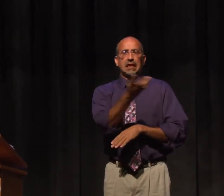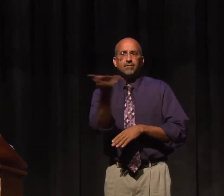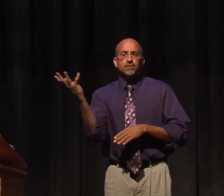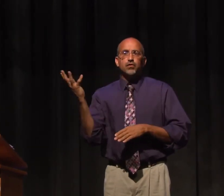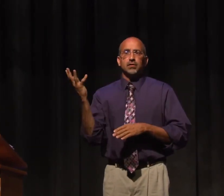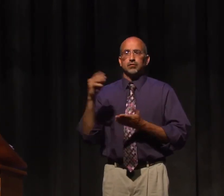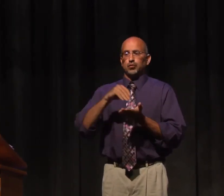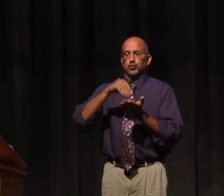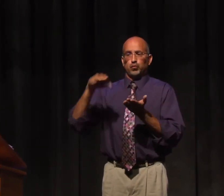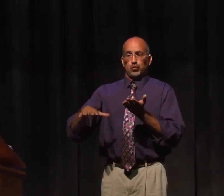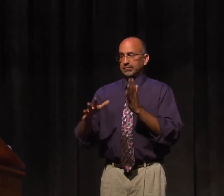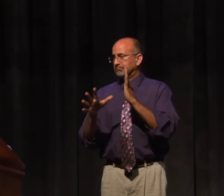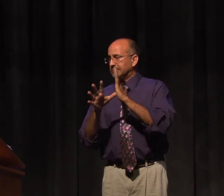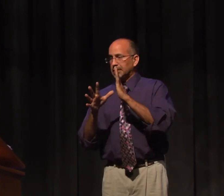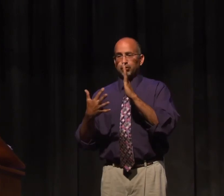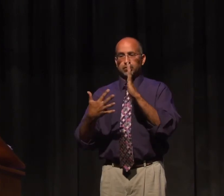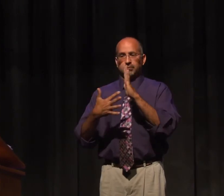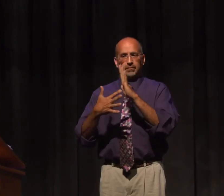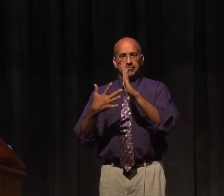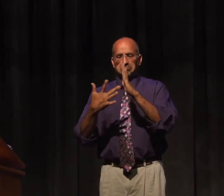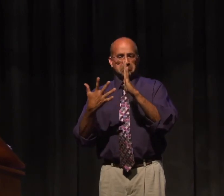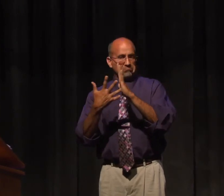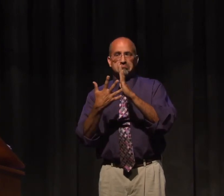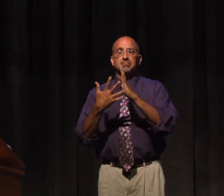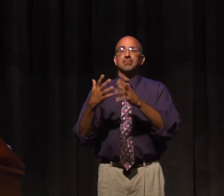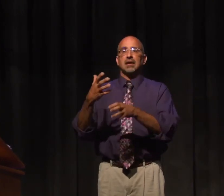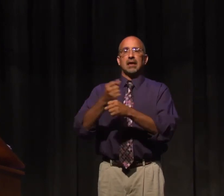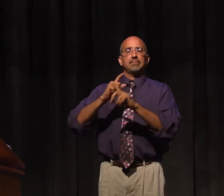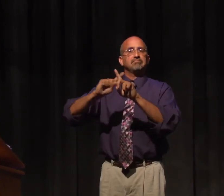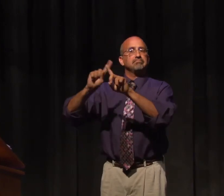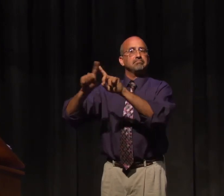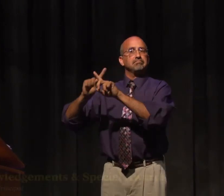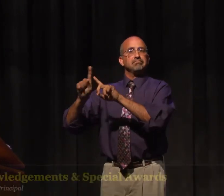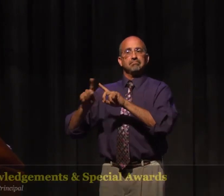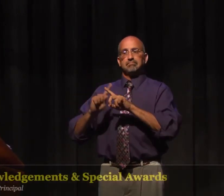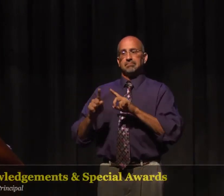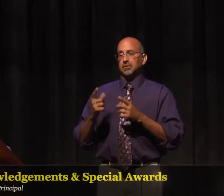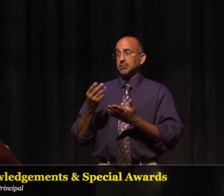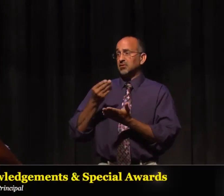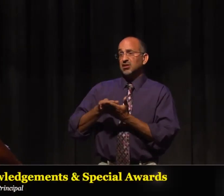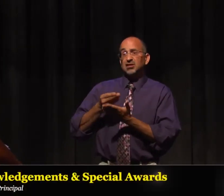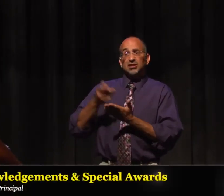Last night, several students, seniors, juniors, and sophomores -